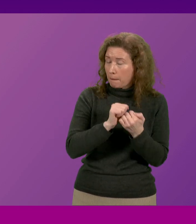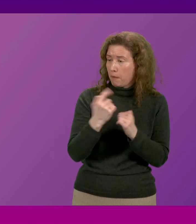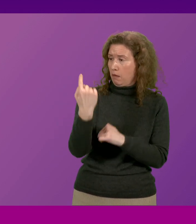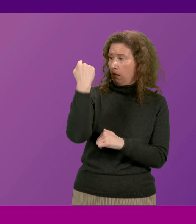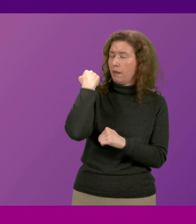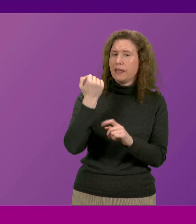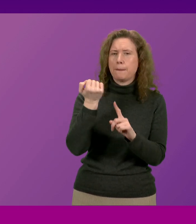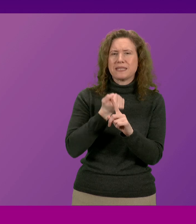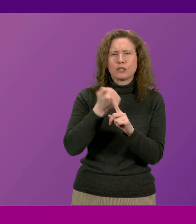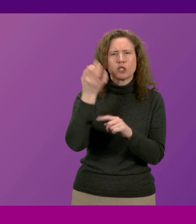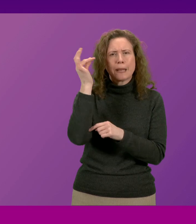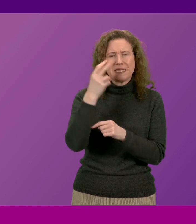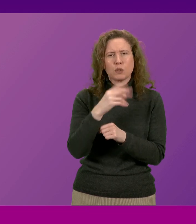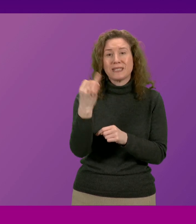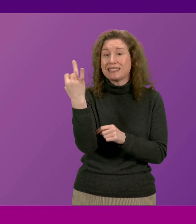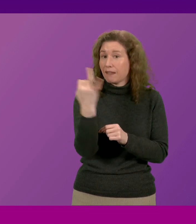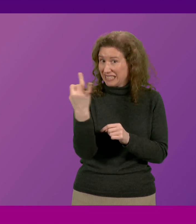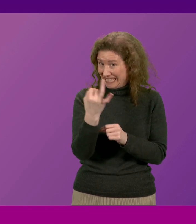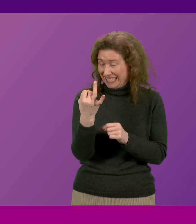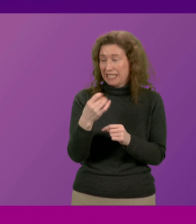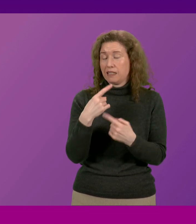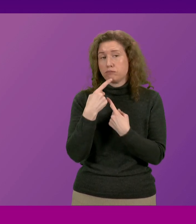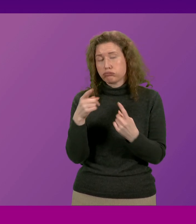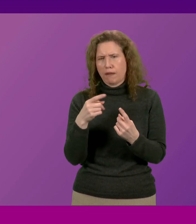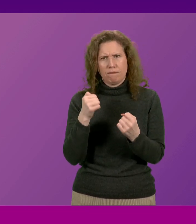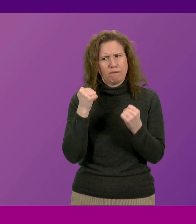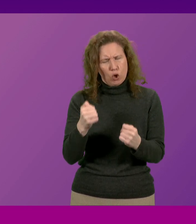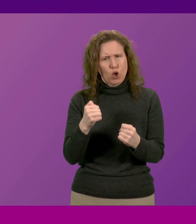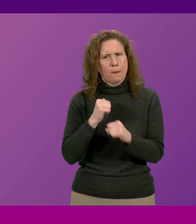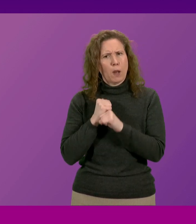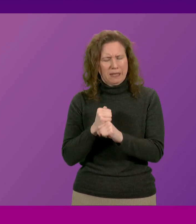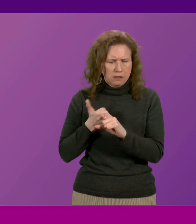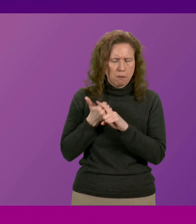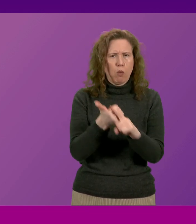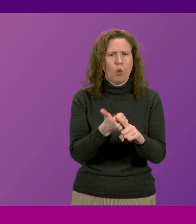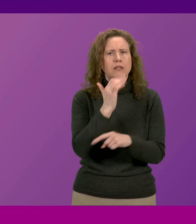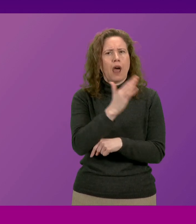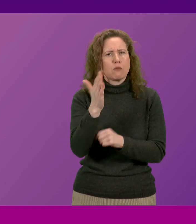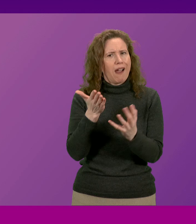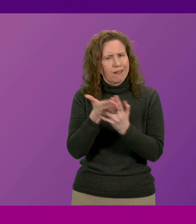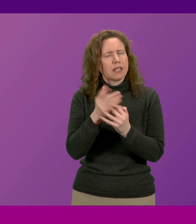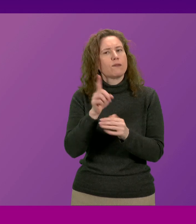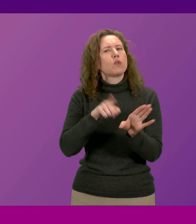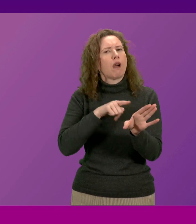Committee in 2017, when he gave a firm commitment to support library access for our young people.